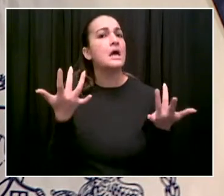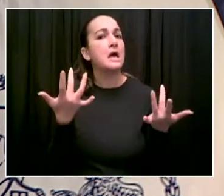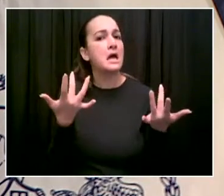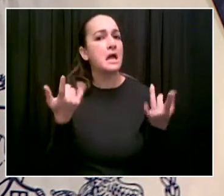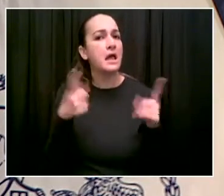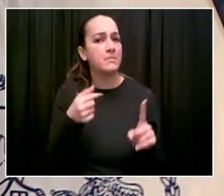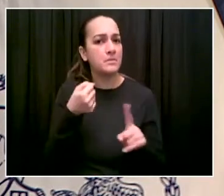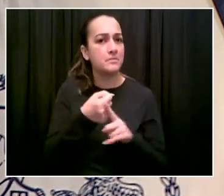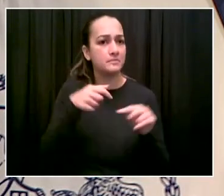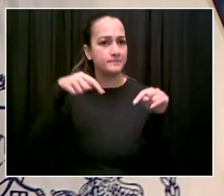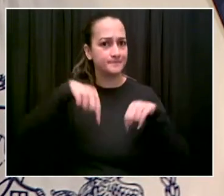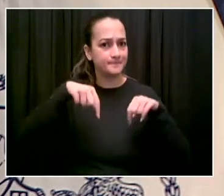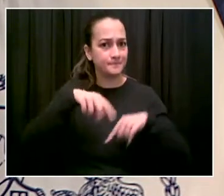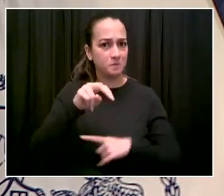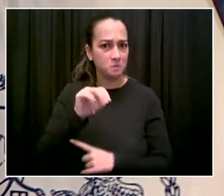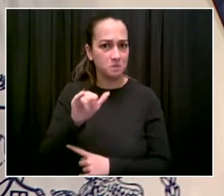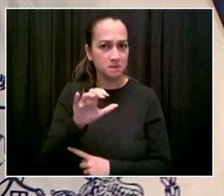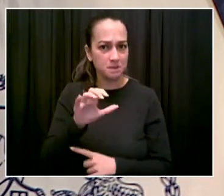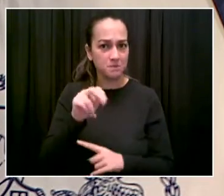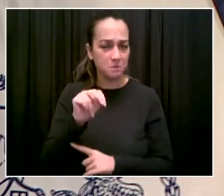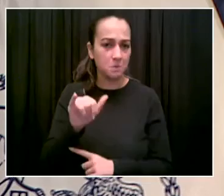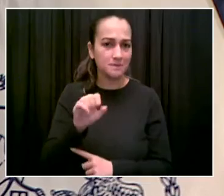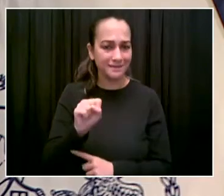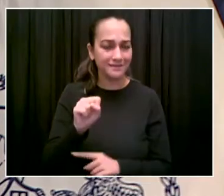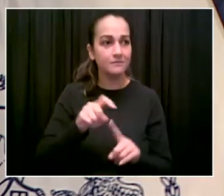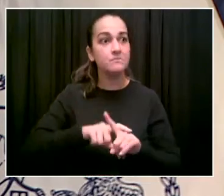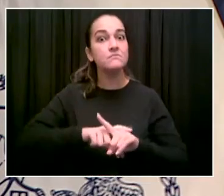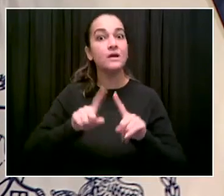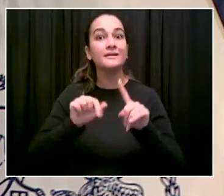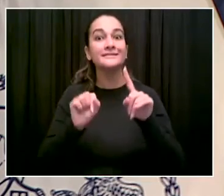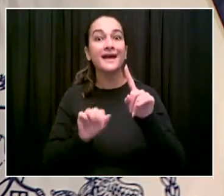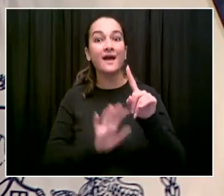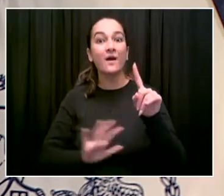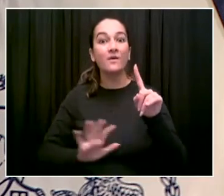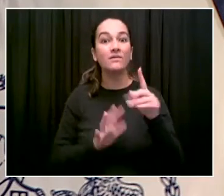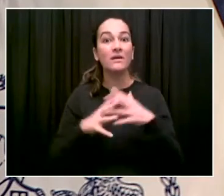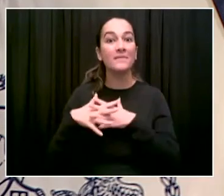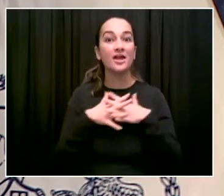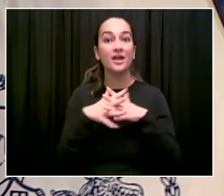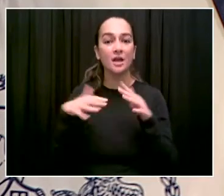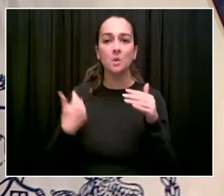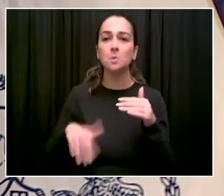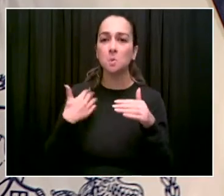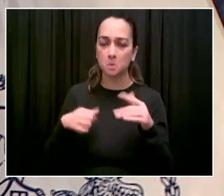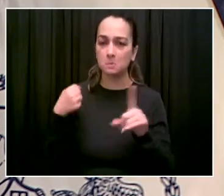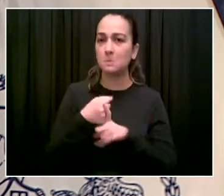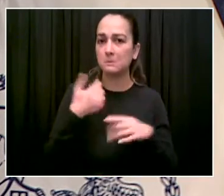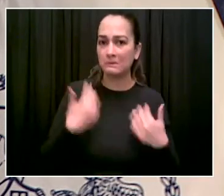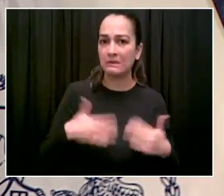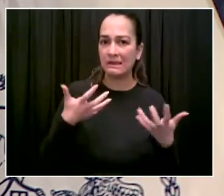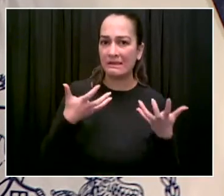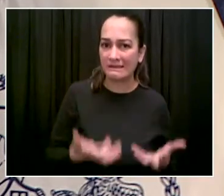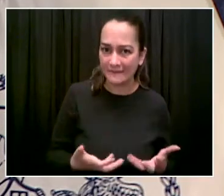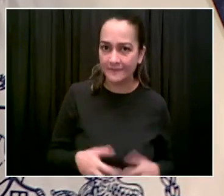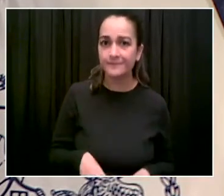HAVE GONE THROUGH SO MUCH. THIS STORM PACKED SUCH A PUNCH THAT WE